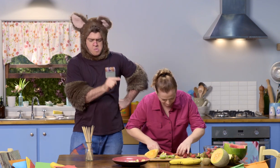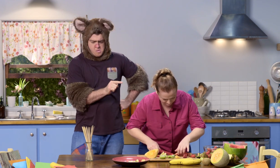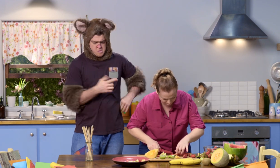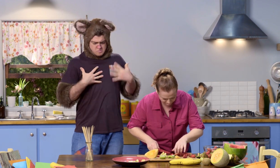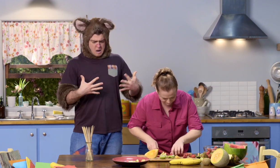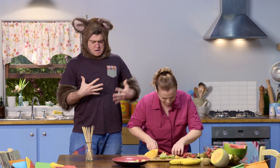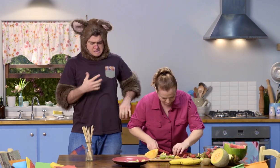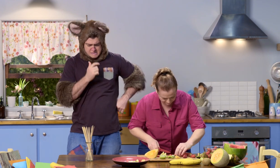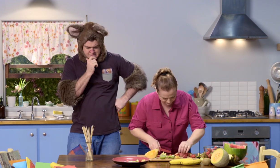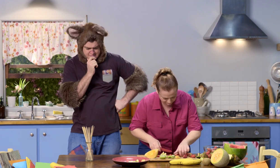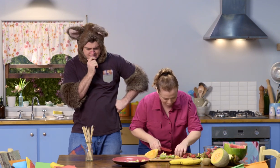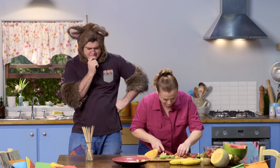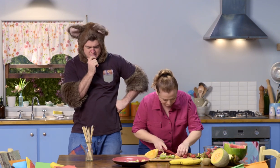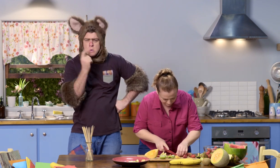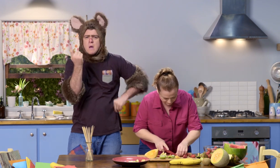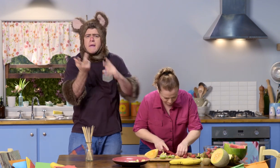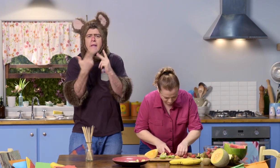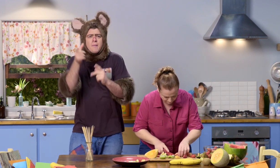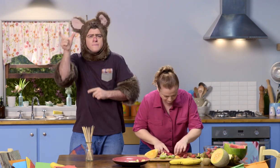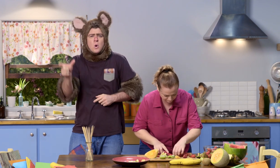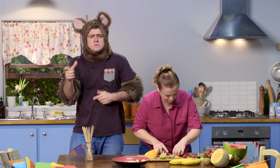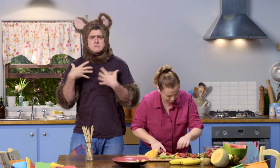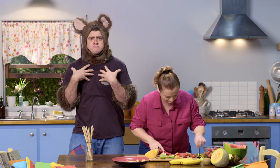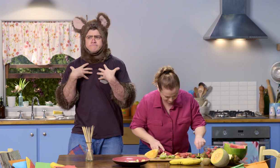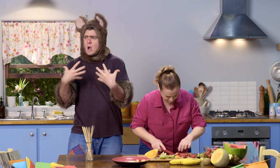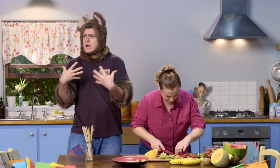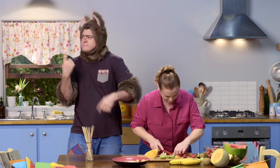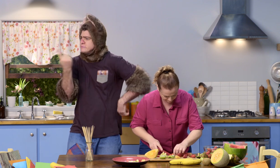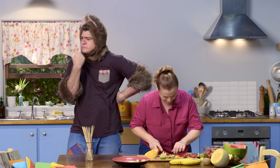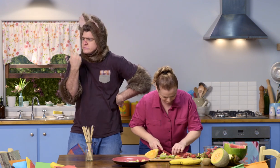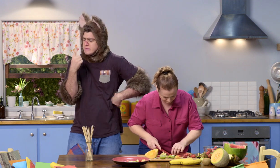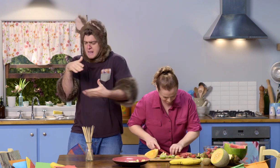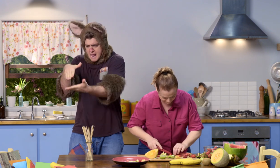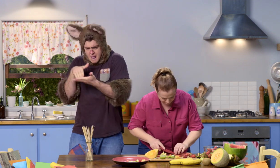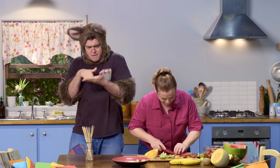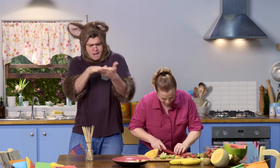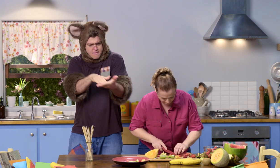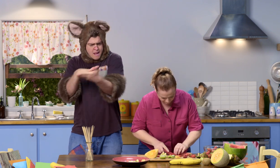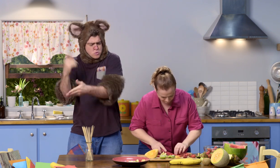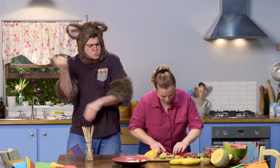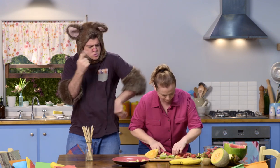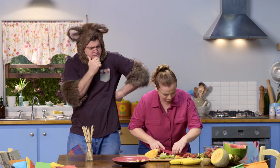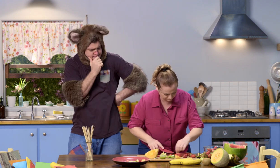It's not for her. Who's the surprise for? Who else could be? Who's always very helpful?